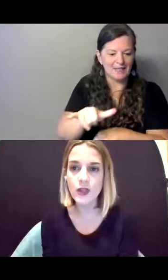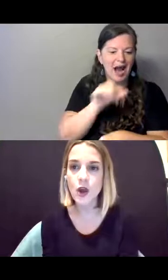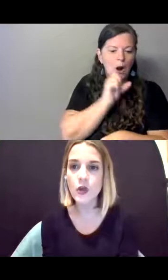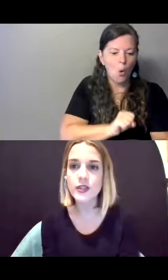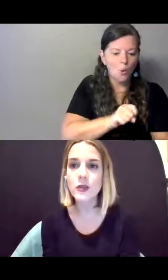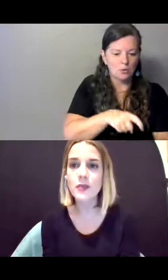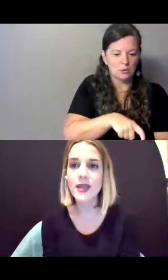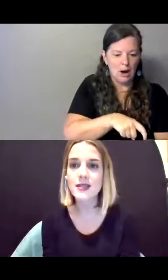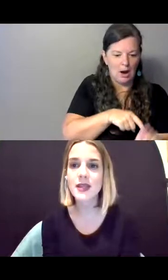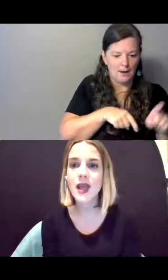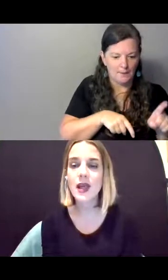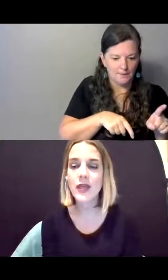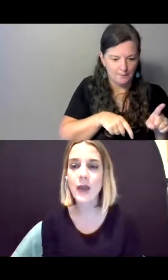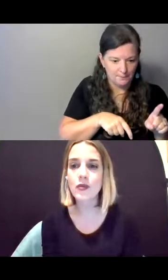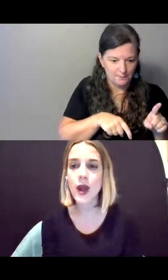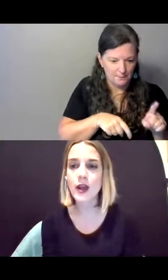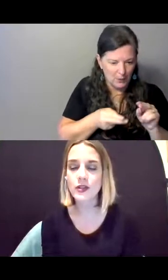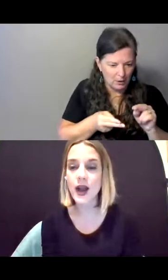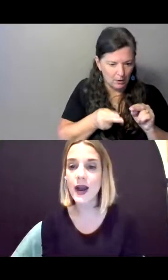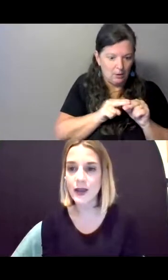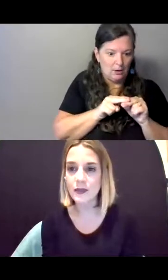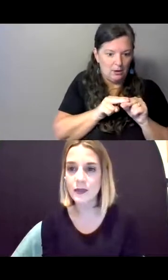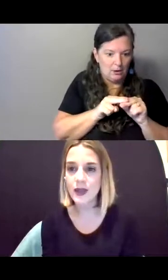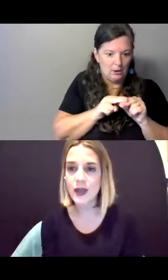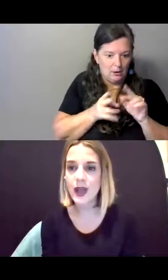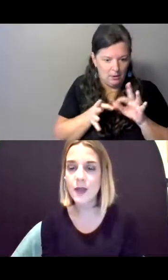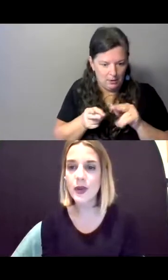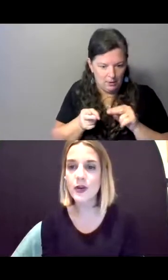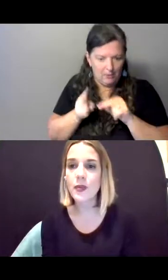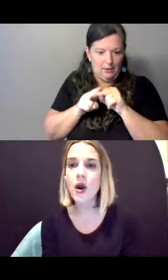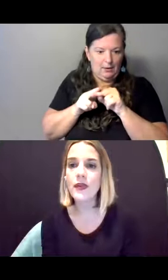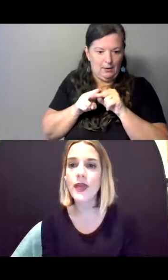the goal is to beat that prior time and build upon